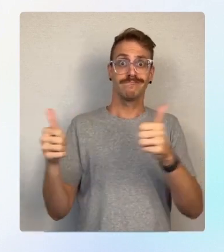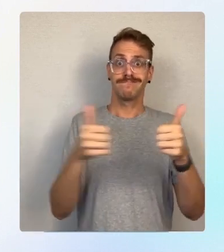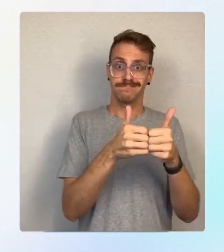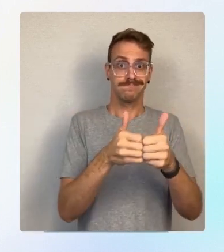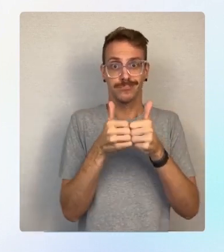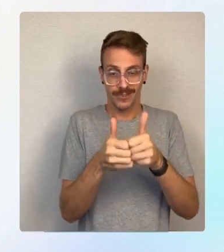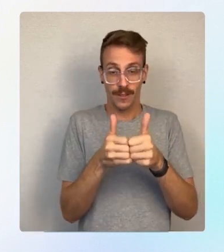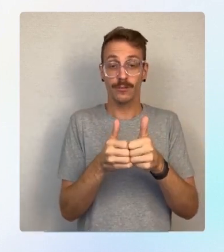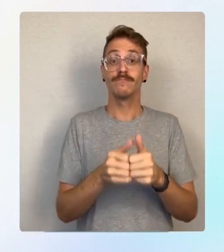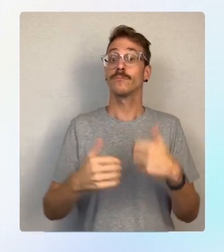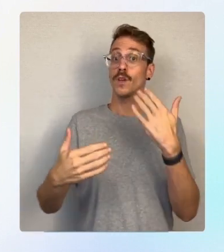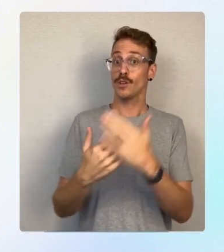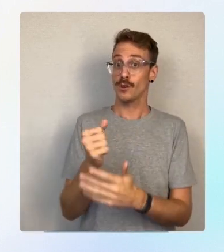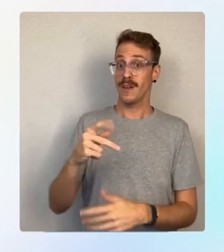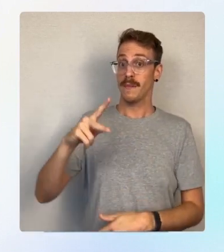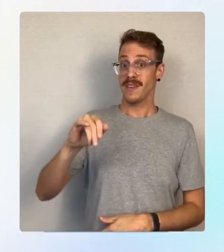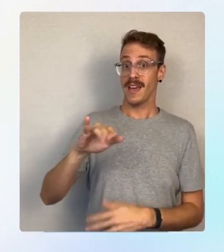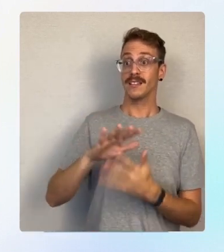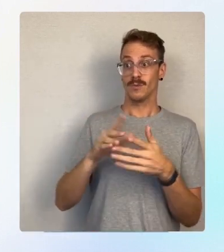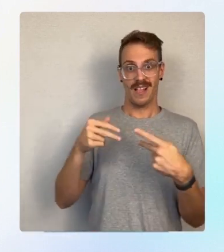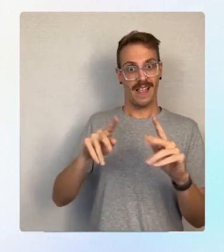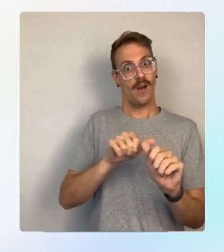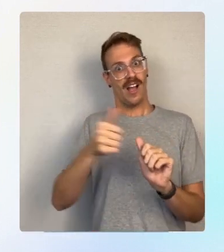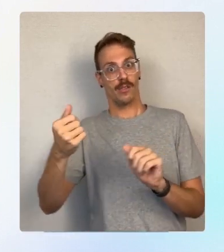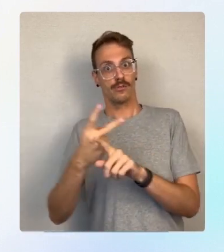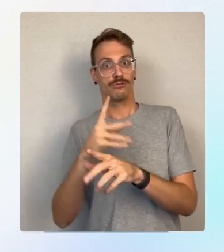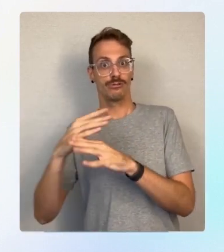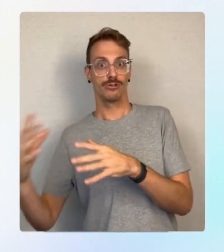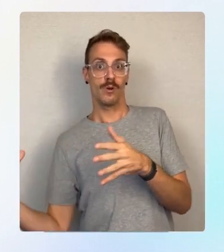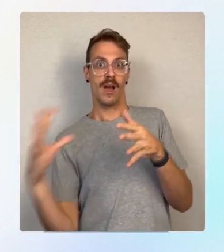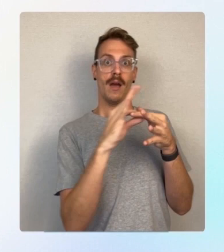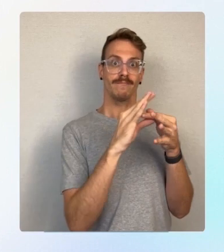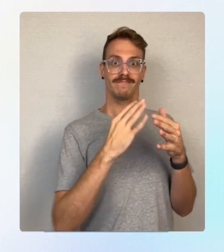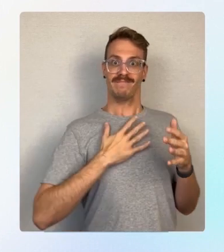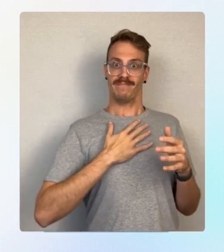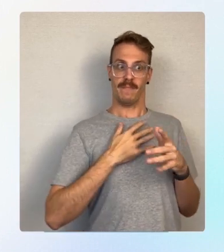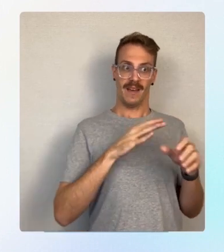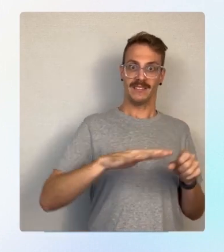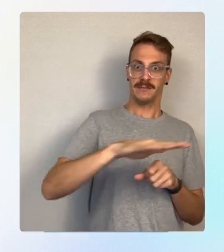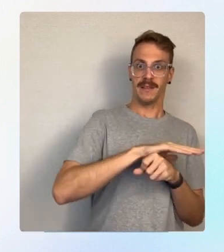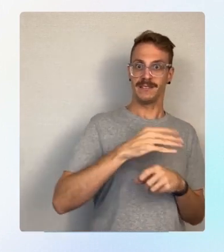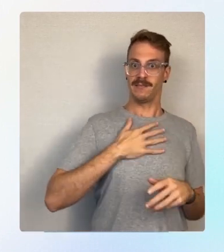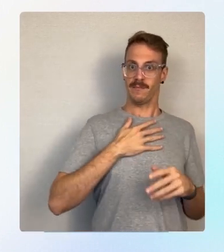and grant other users access to shareable anchors. Upon loading shared anchors,